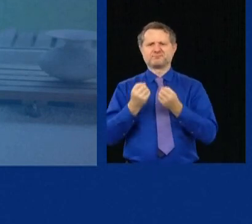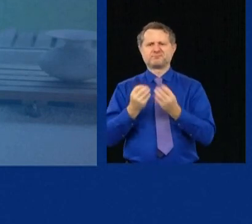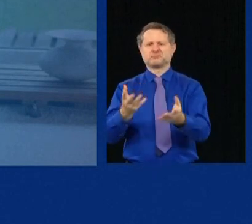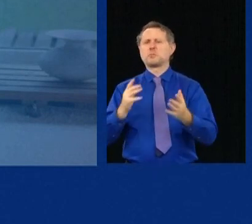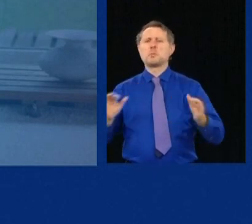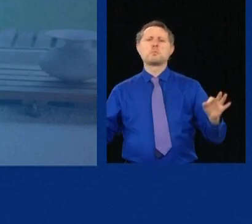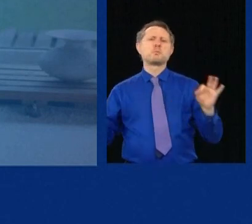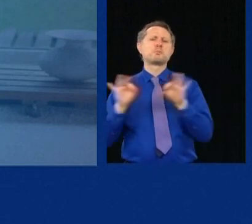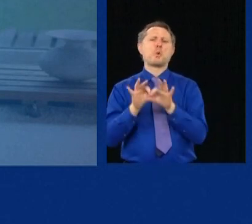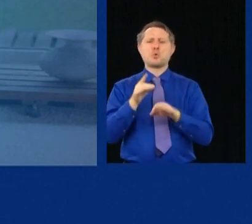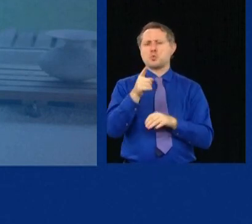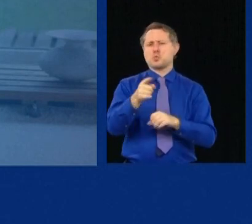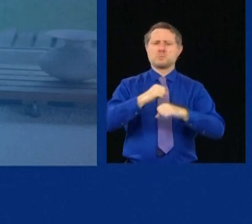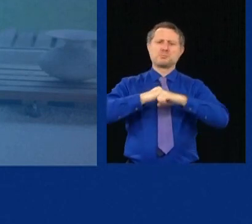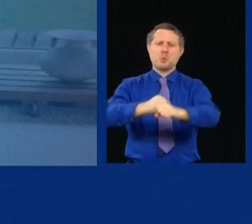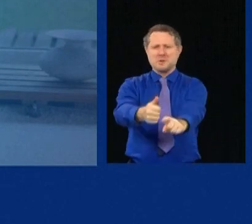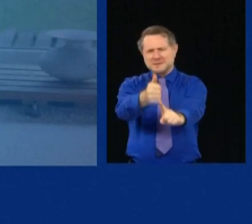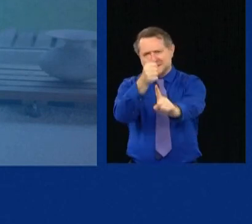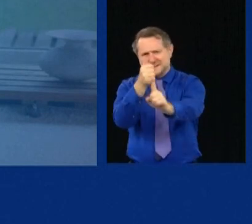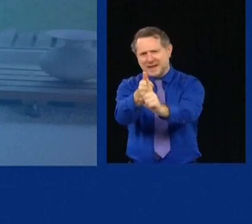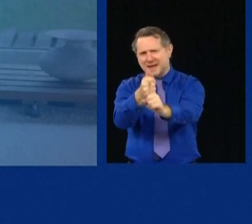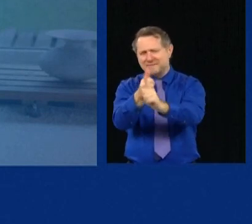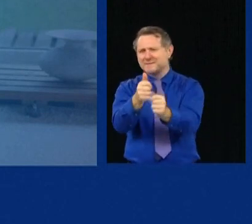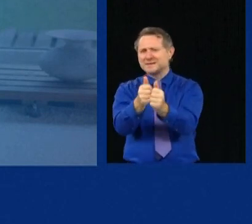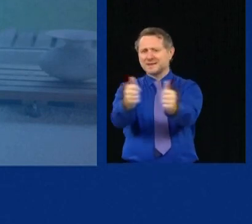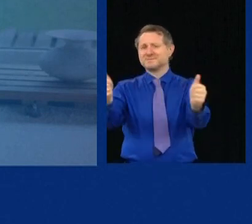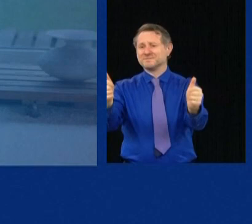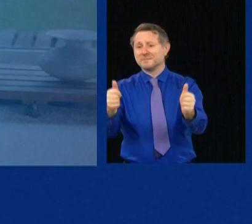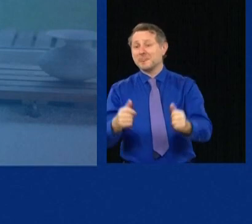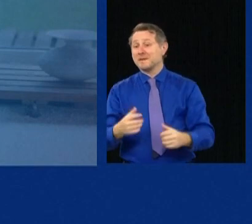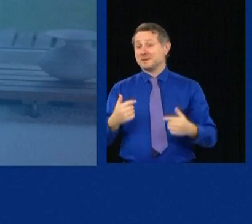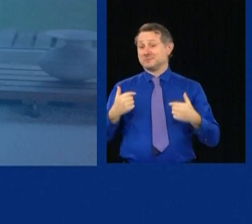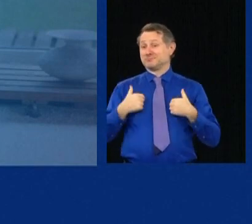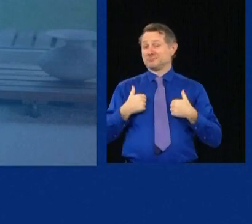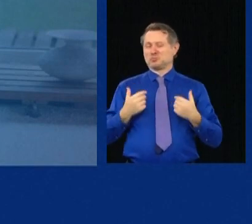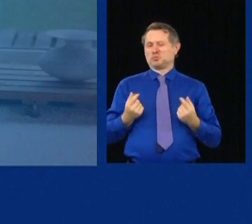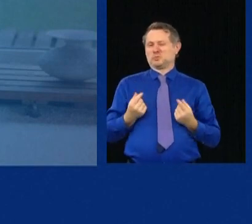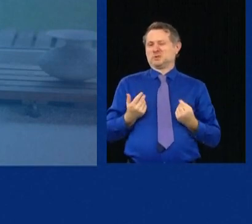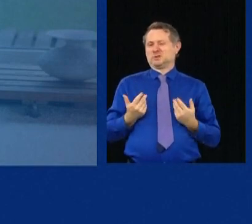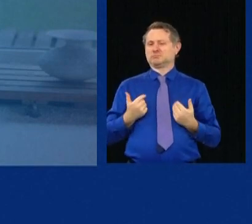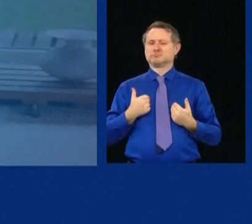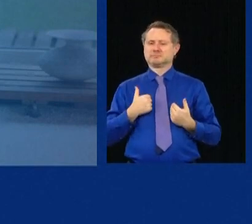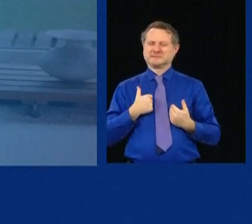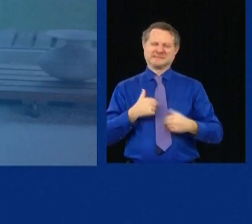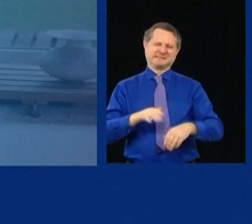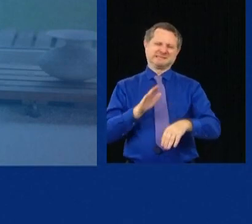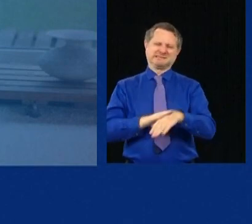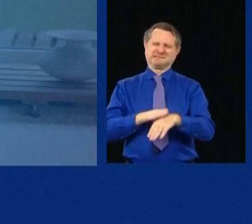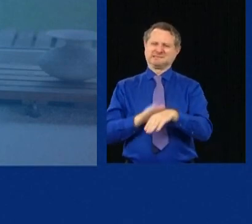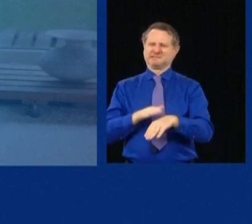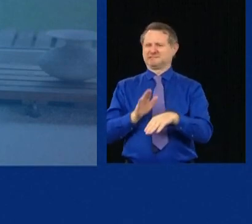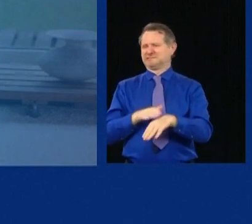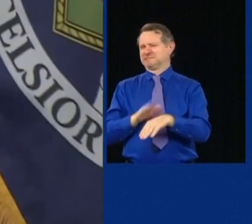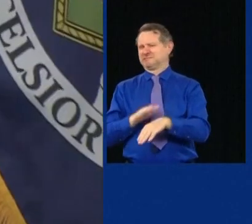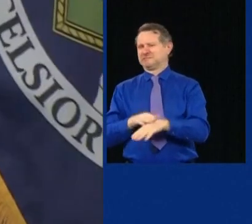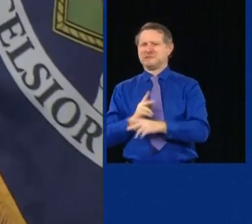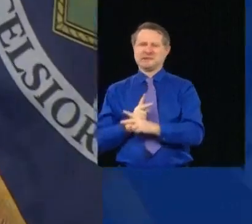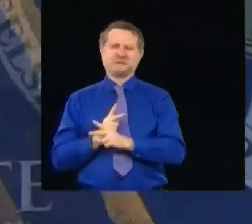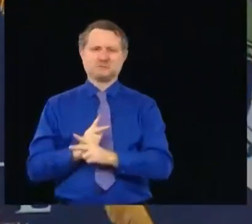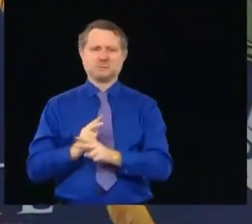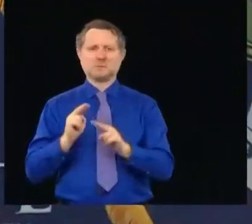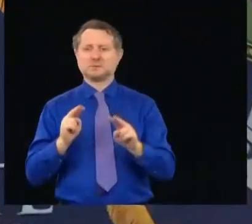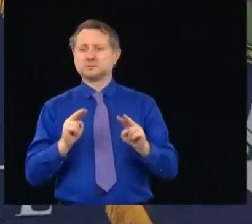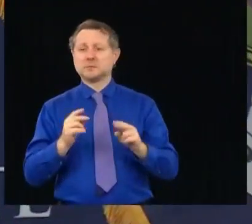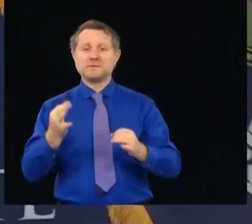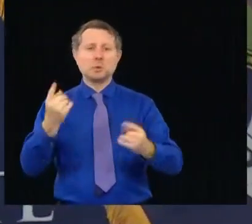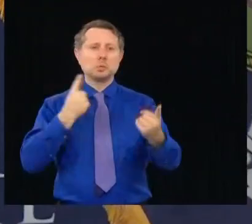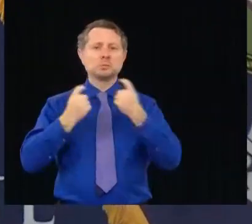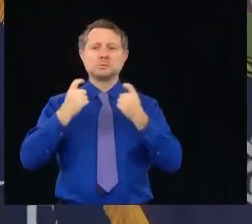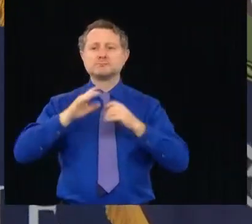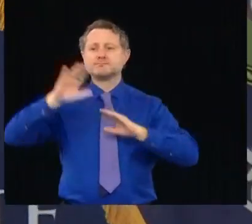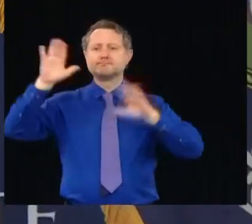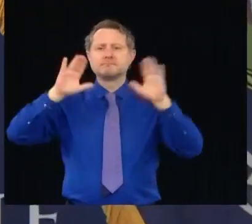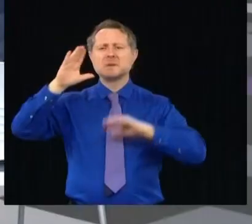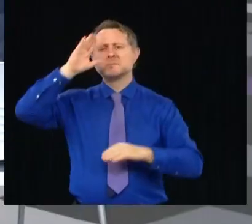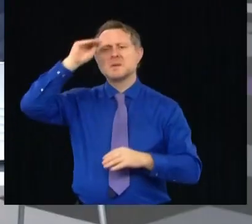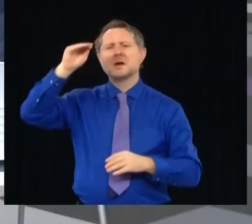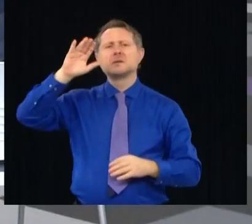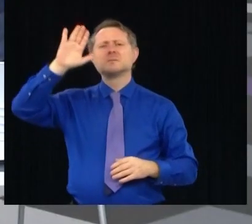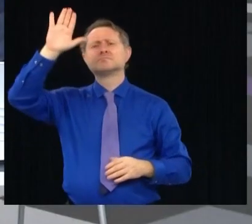COMMUNICATE, BUT, AGAIN, IT'S